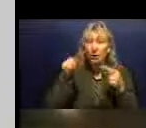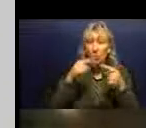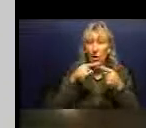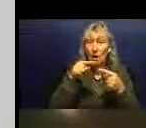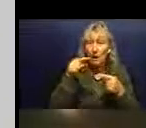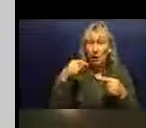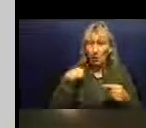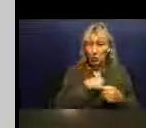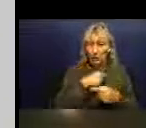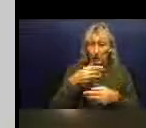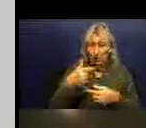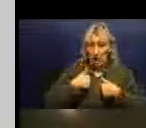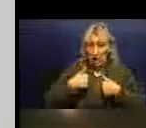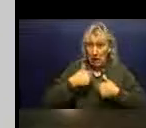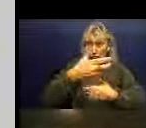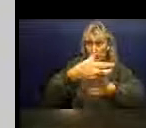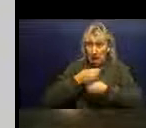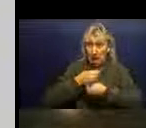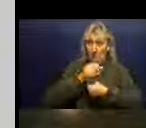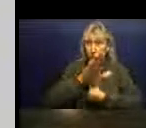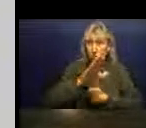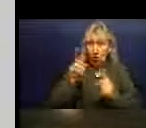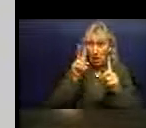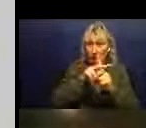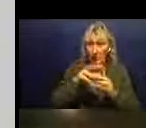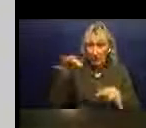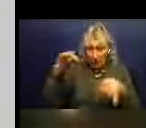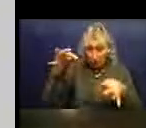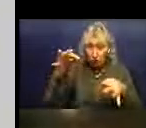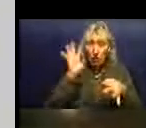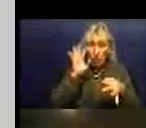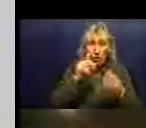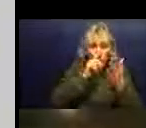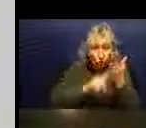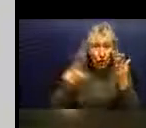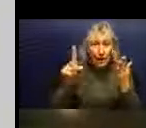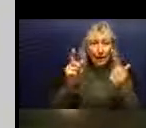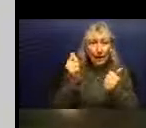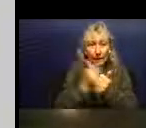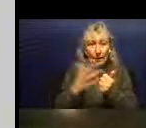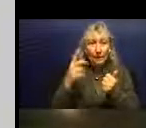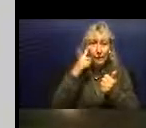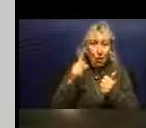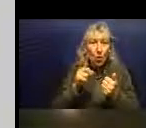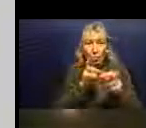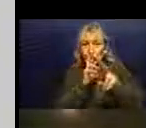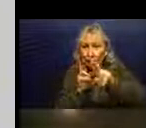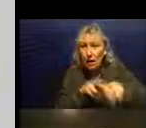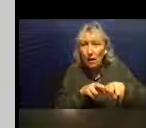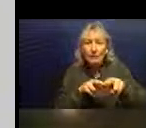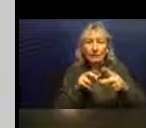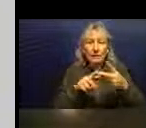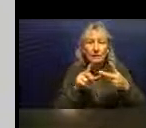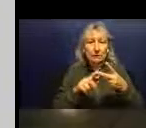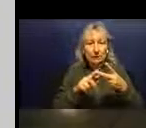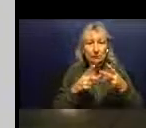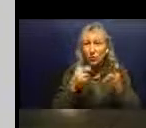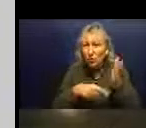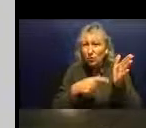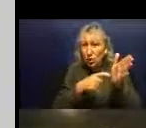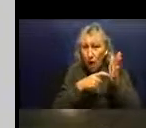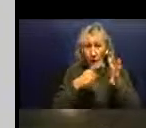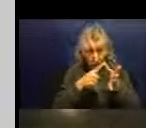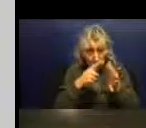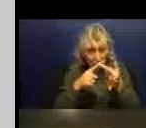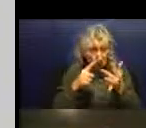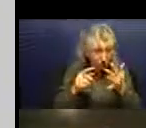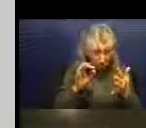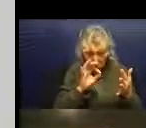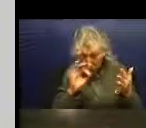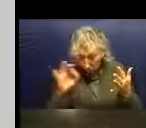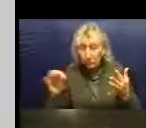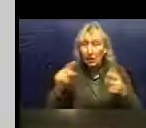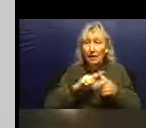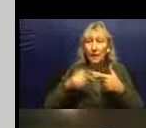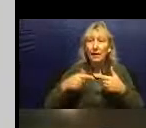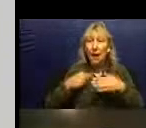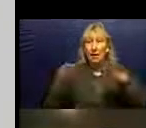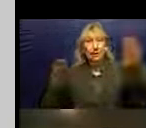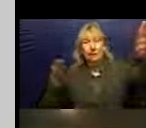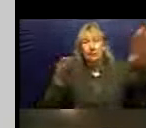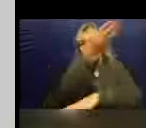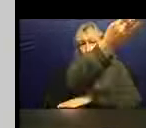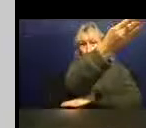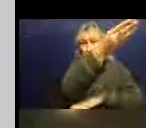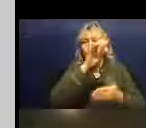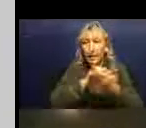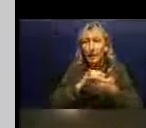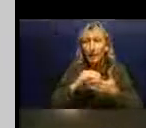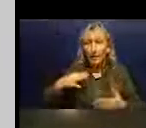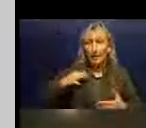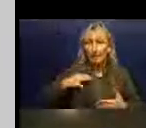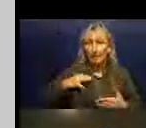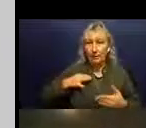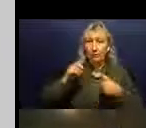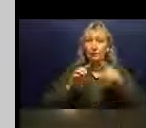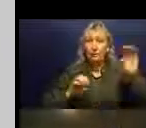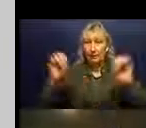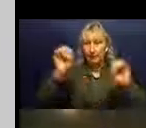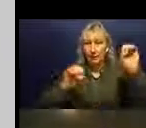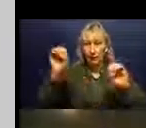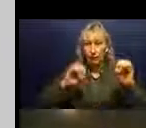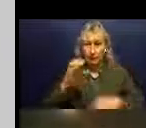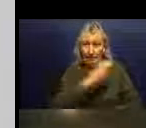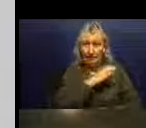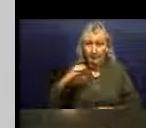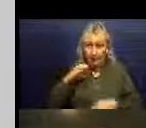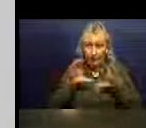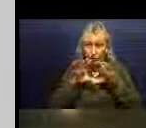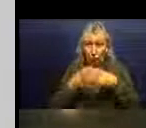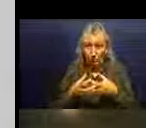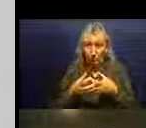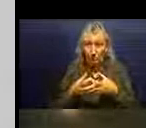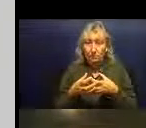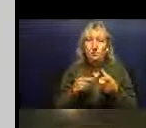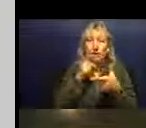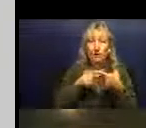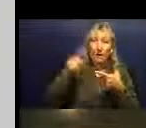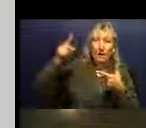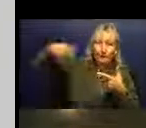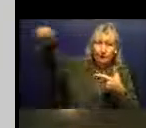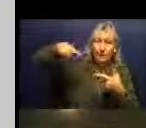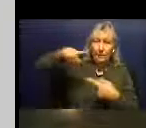Please. This is the evaluation criteria.